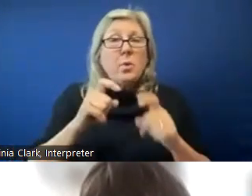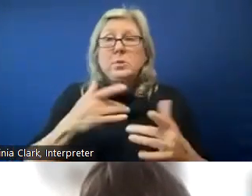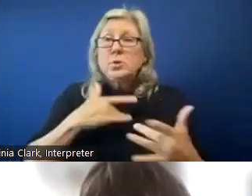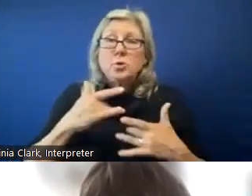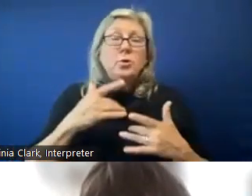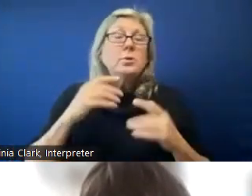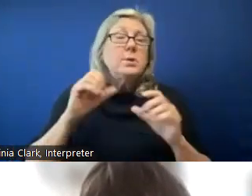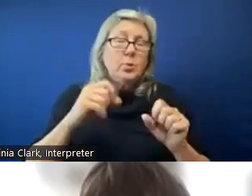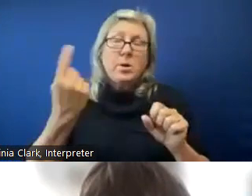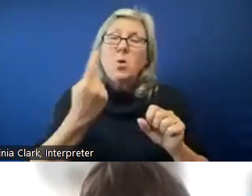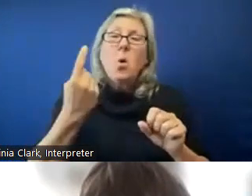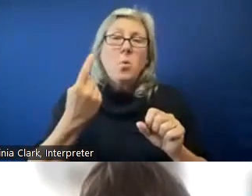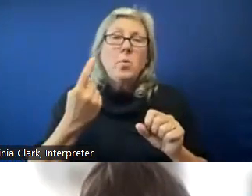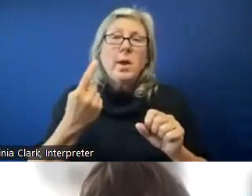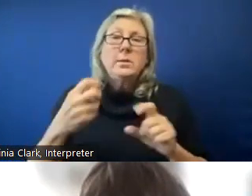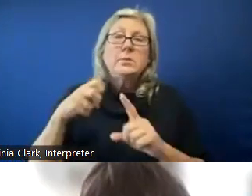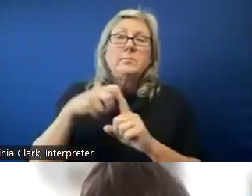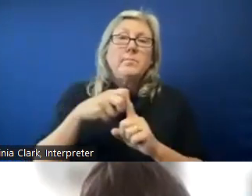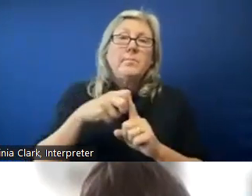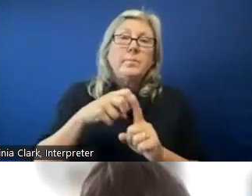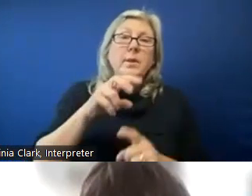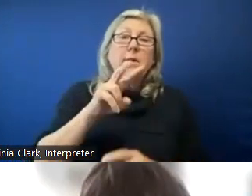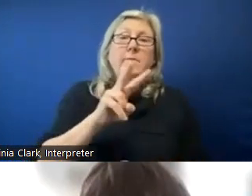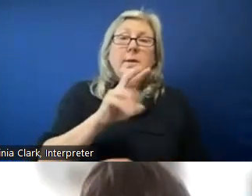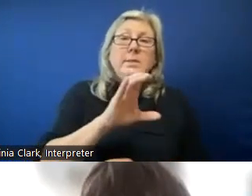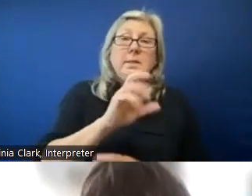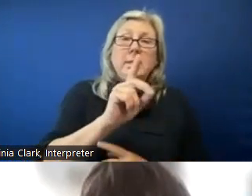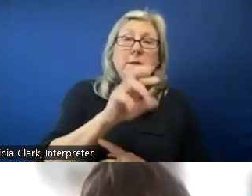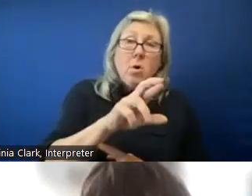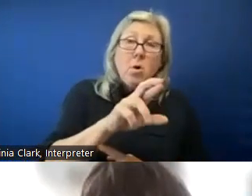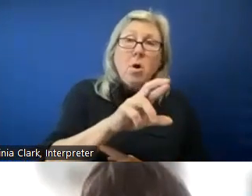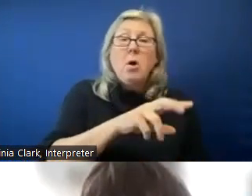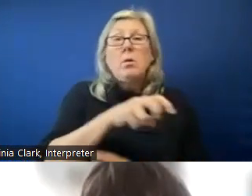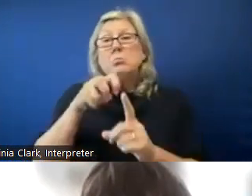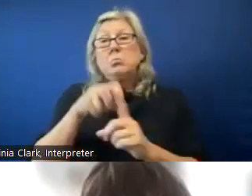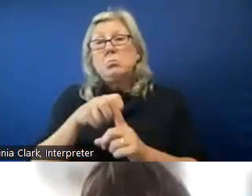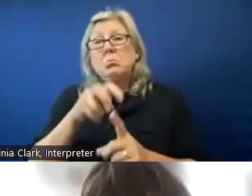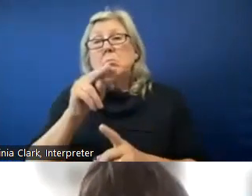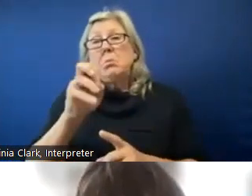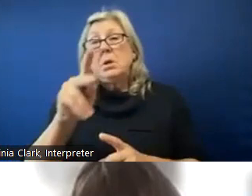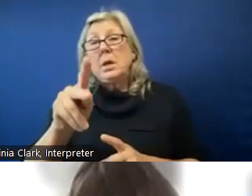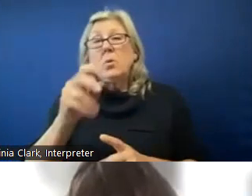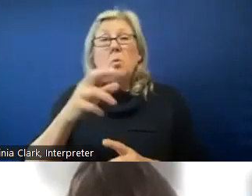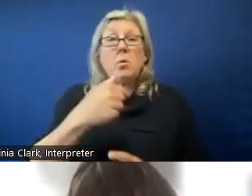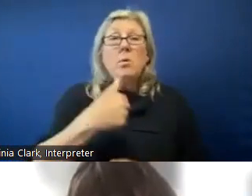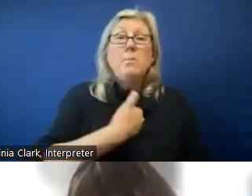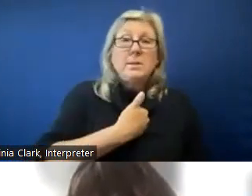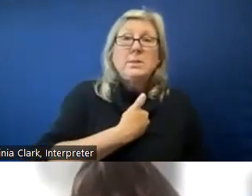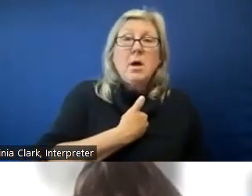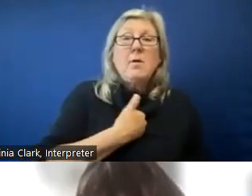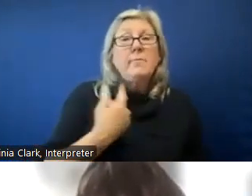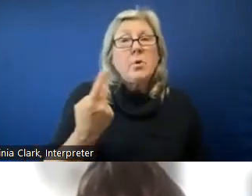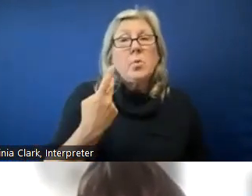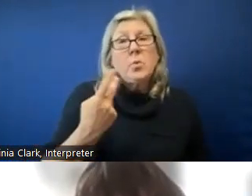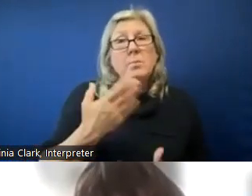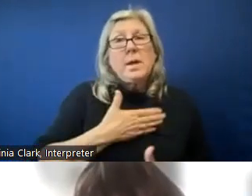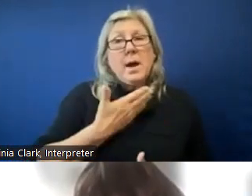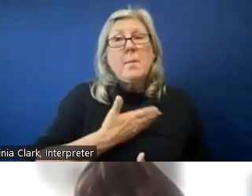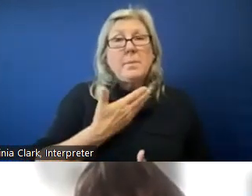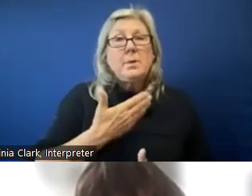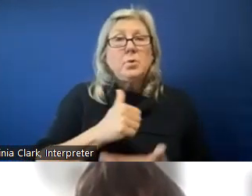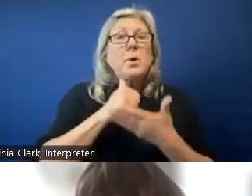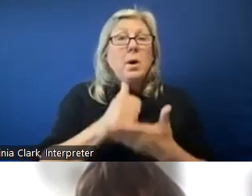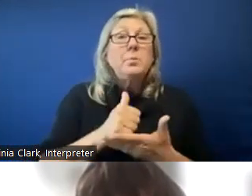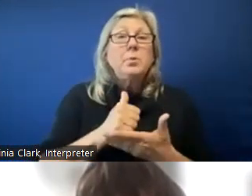always get ahead of Nick or myself, and we'd be happy to help you with that. So thank you